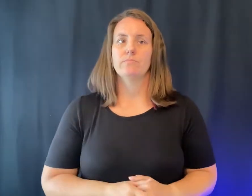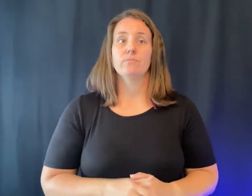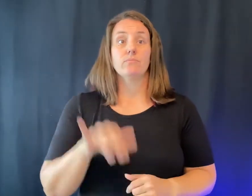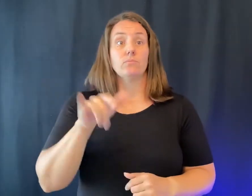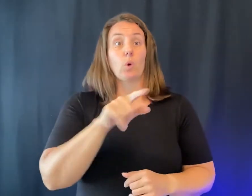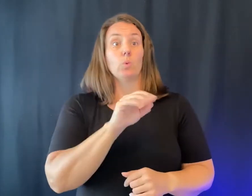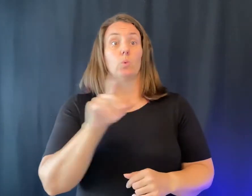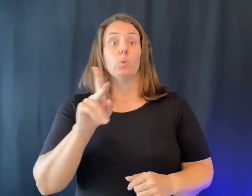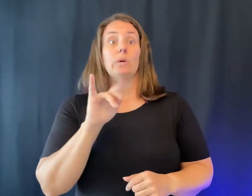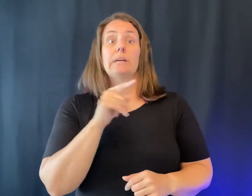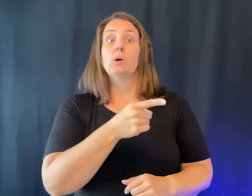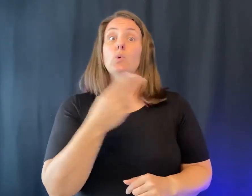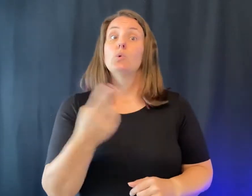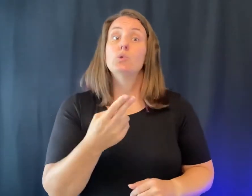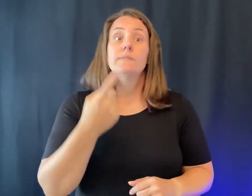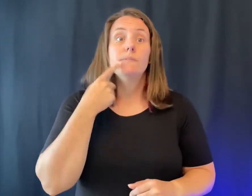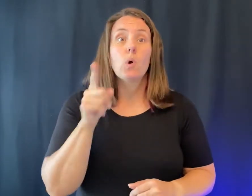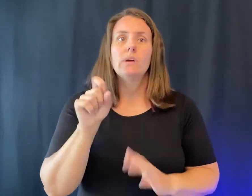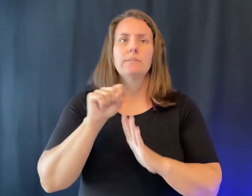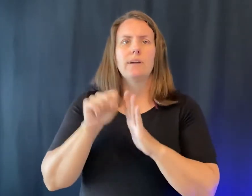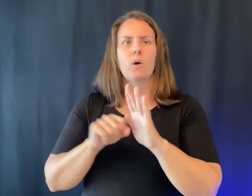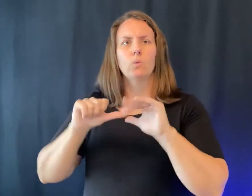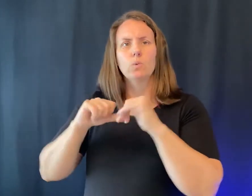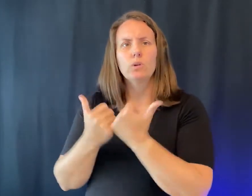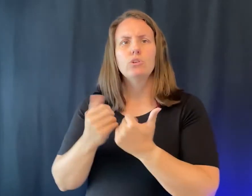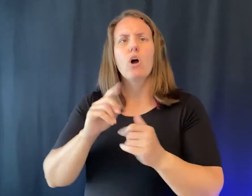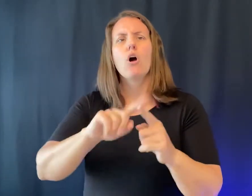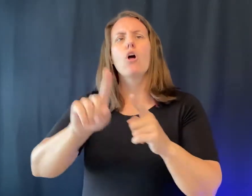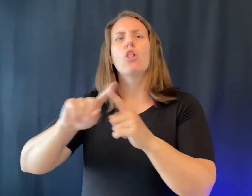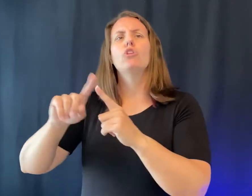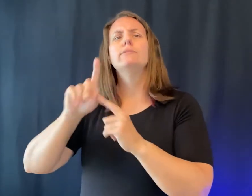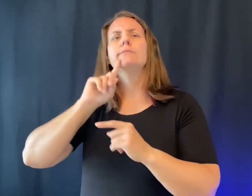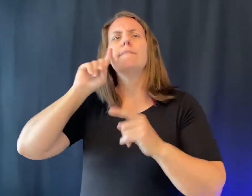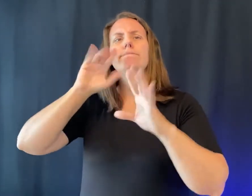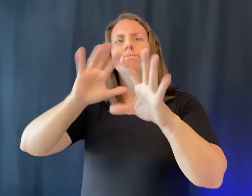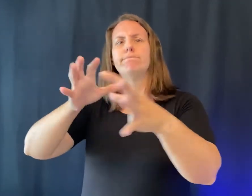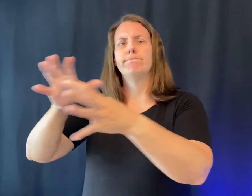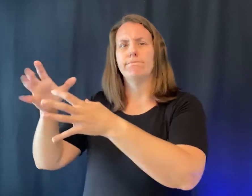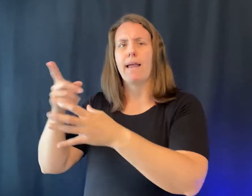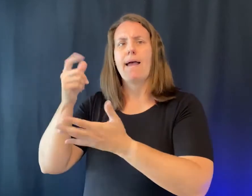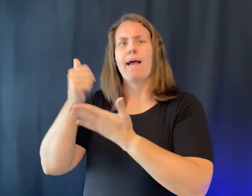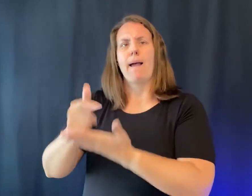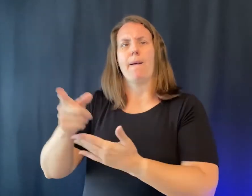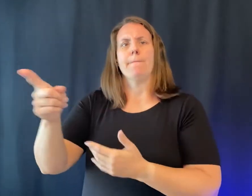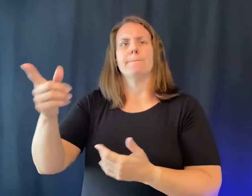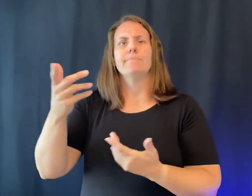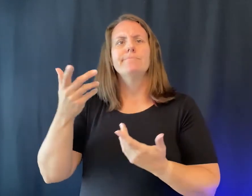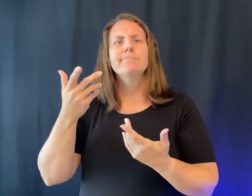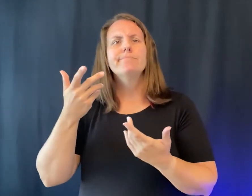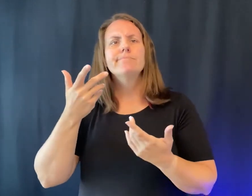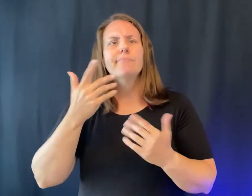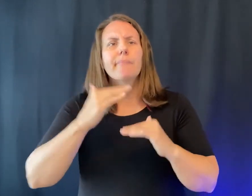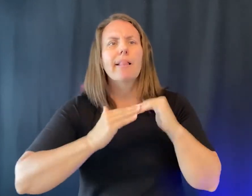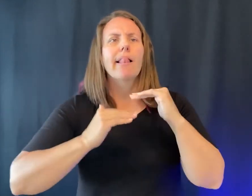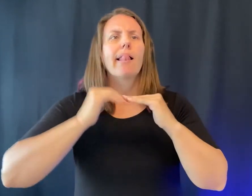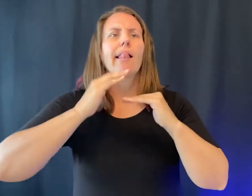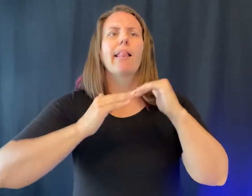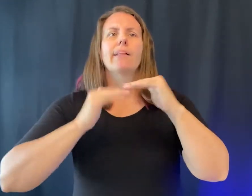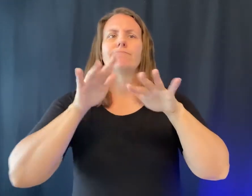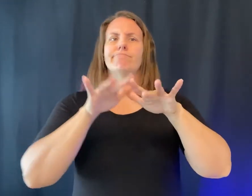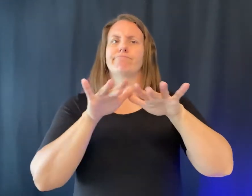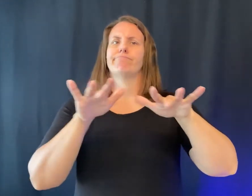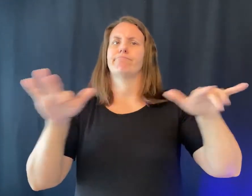These toolkits would be used for State Associations and other deaf entities to help them to build a diverse